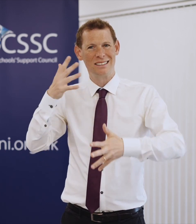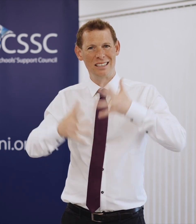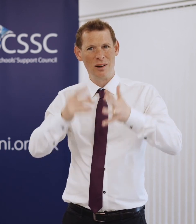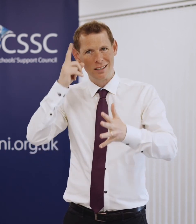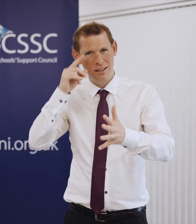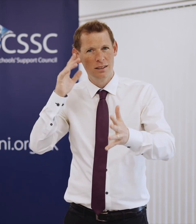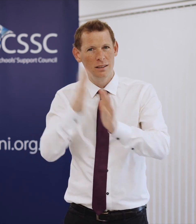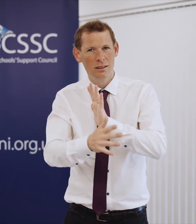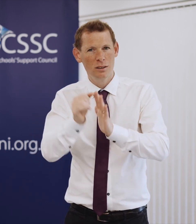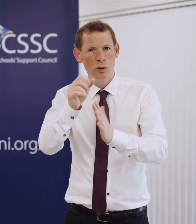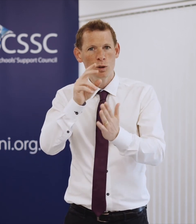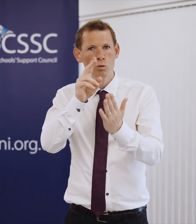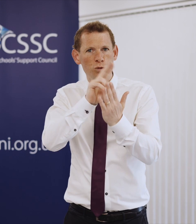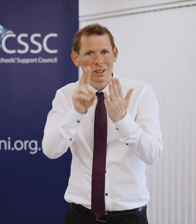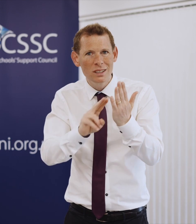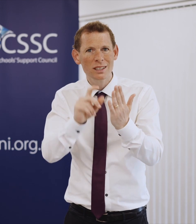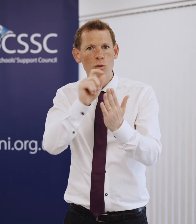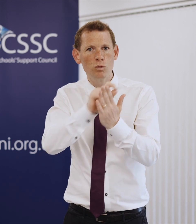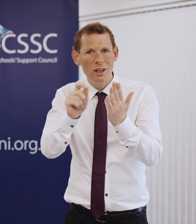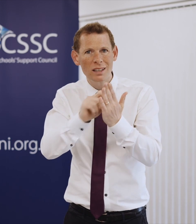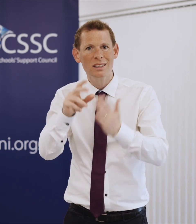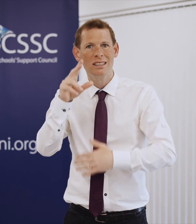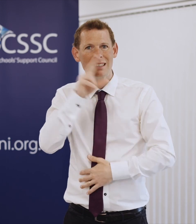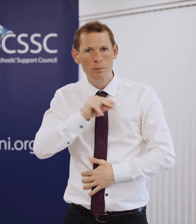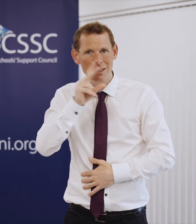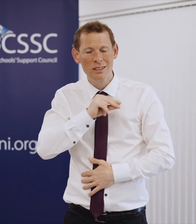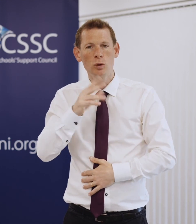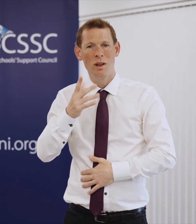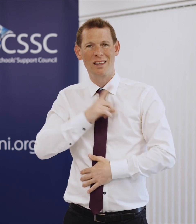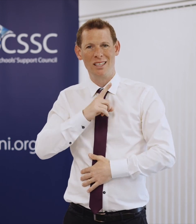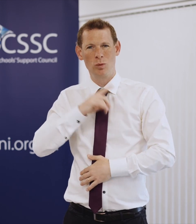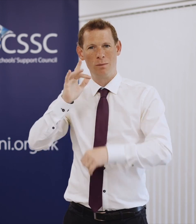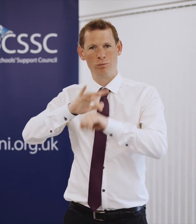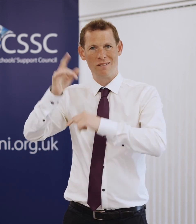They believed that sign language could damage a child's ability to be literate, to speak